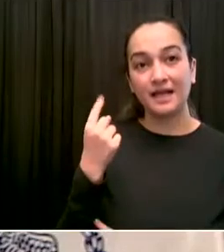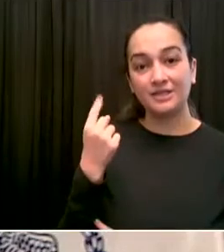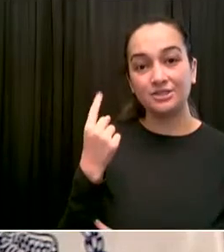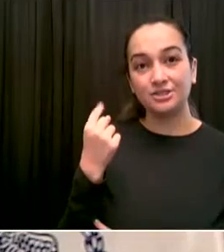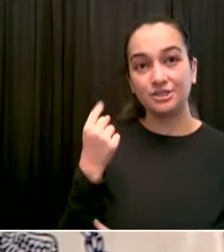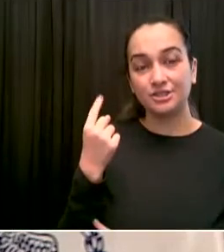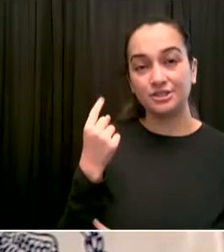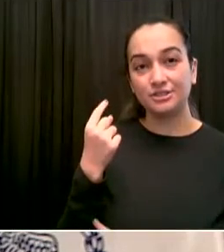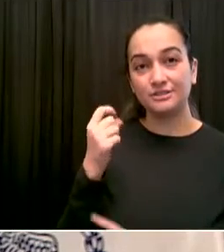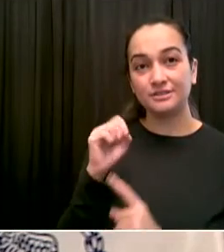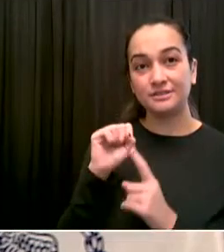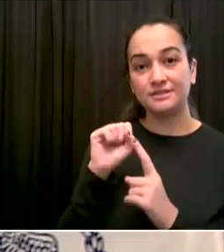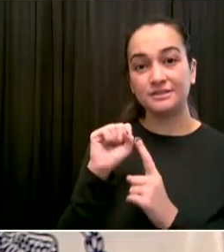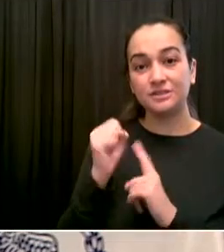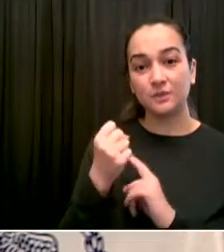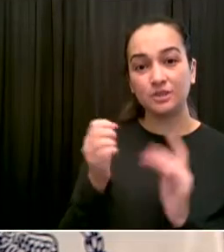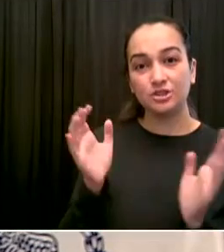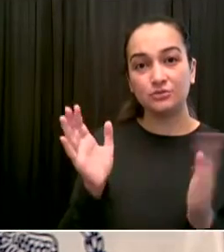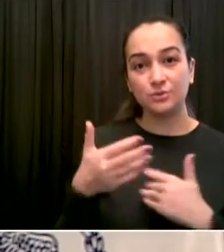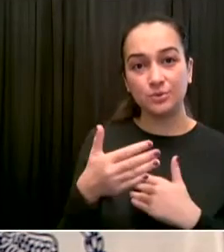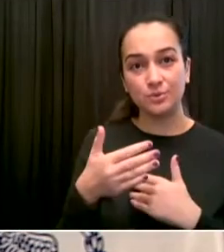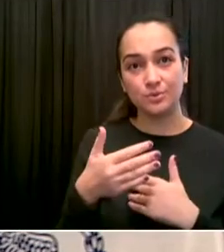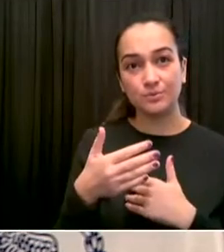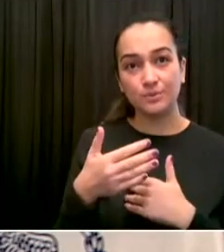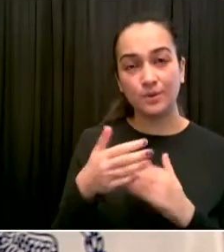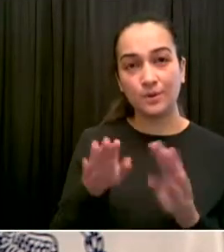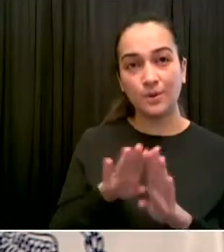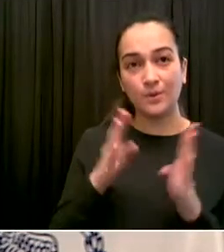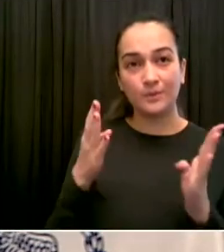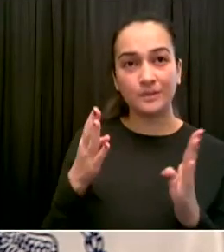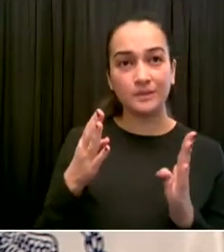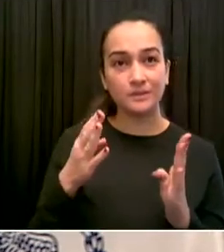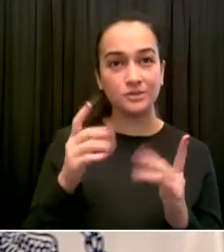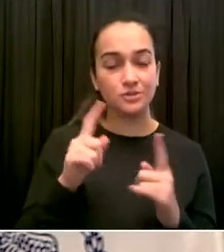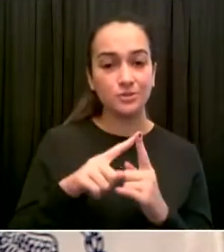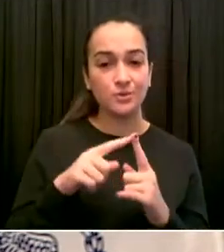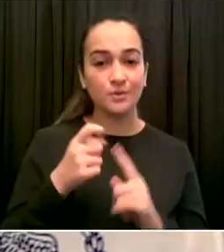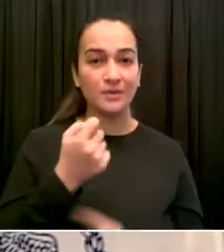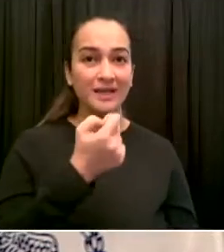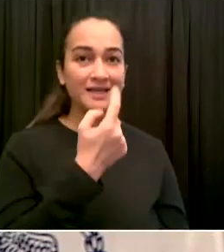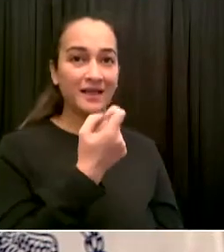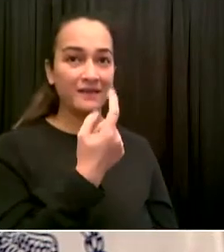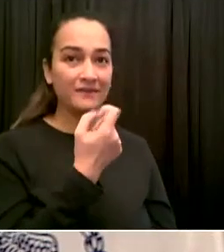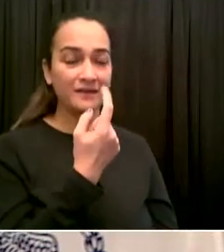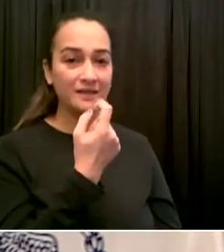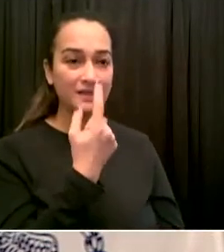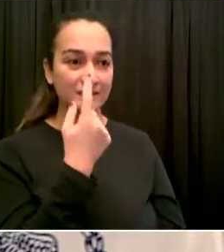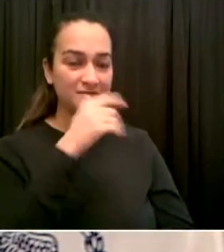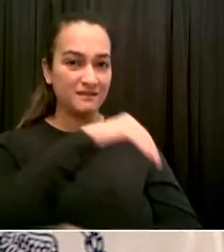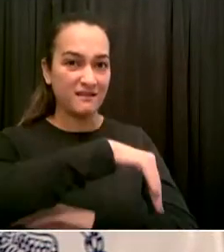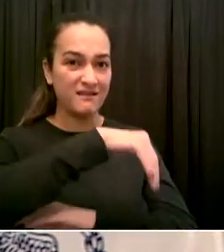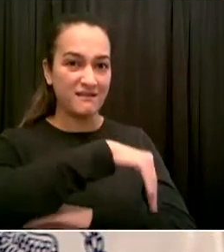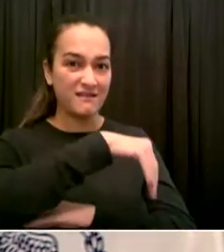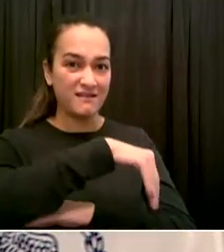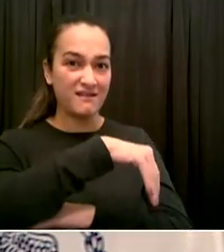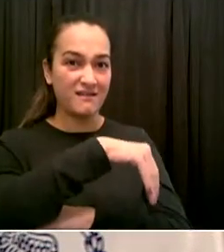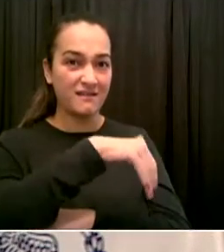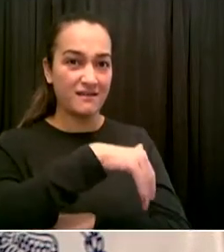SITUATION ROOM WAS OPEN AND PULLED 730 IN THE EVENING.